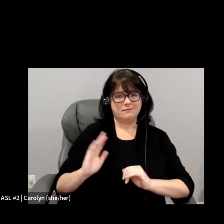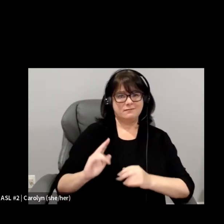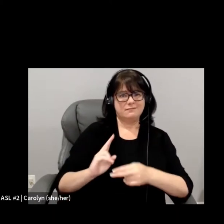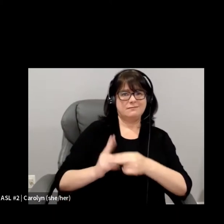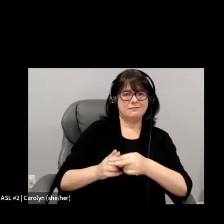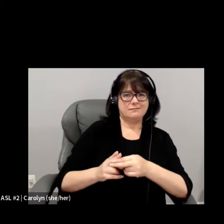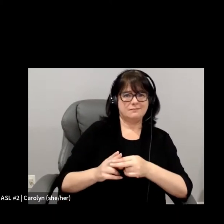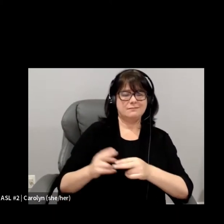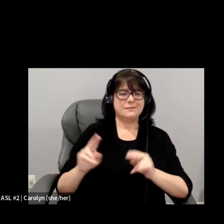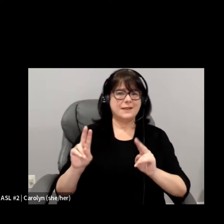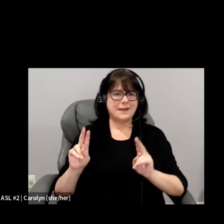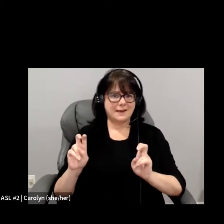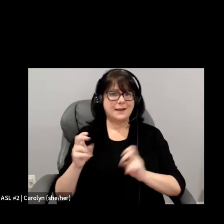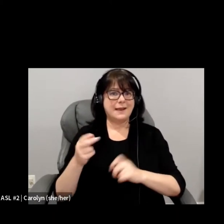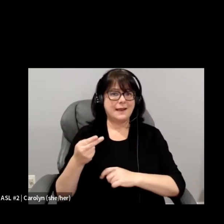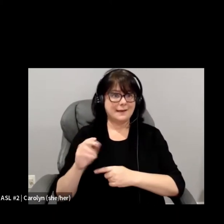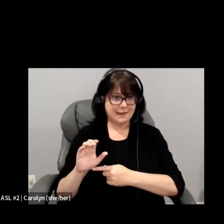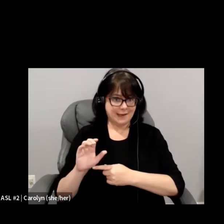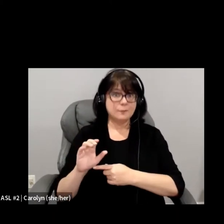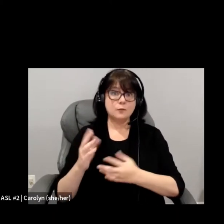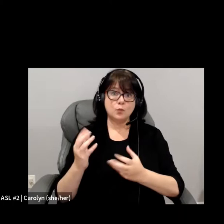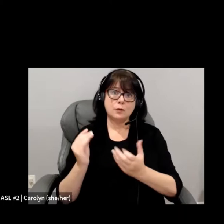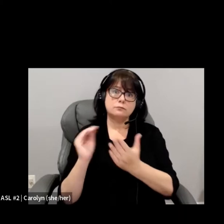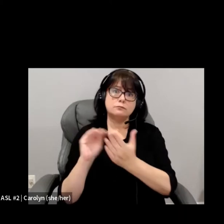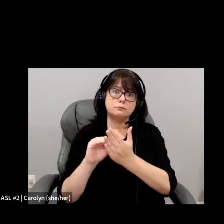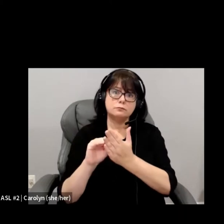I TOOK A LOOK AT THE NEWSPAPERS FLORIDA TIME.